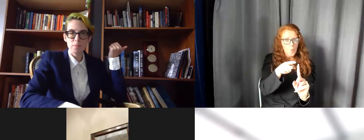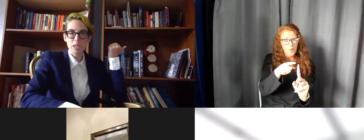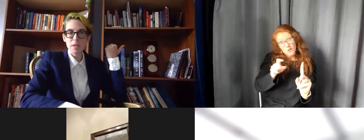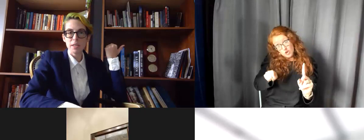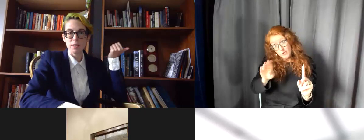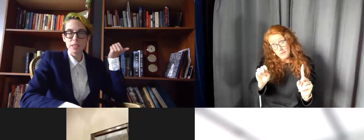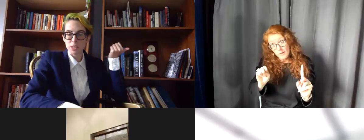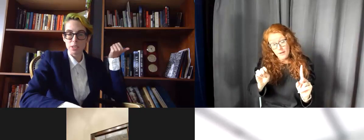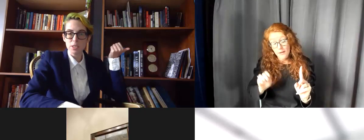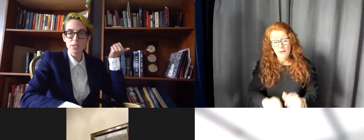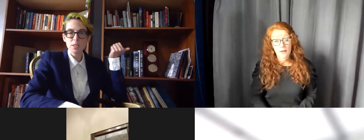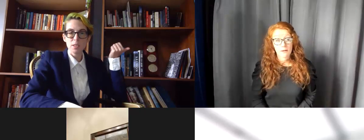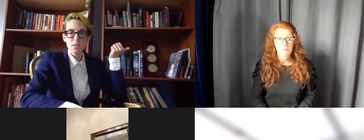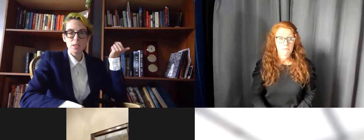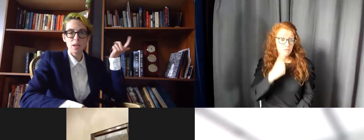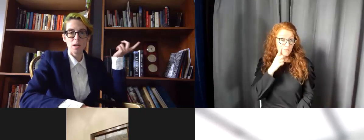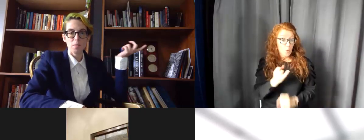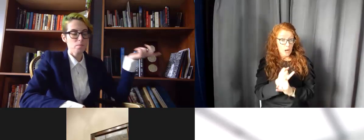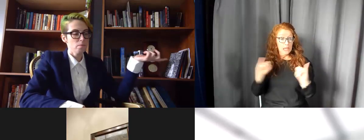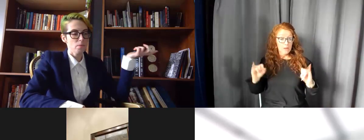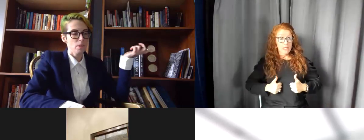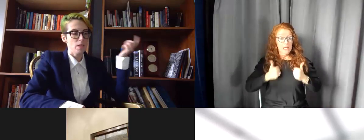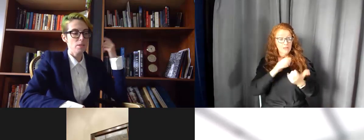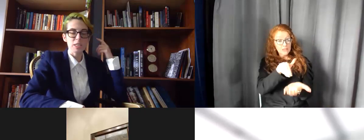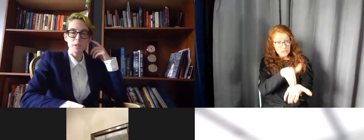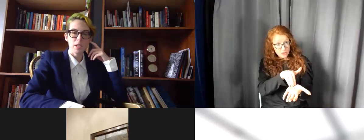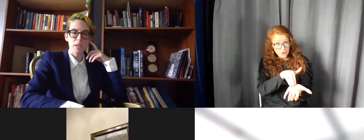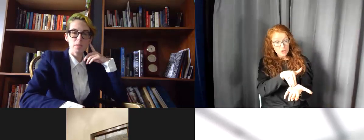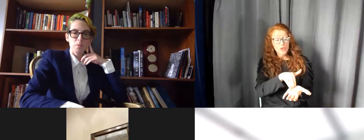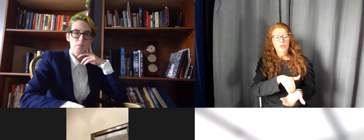Farrah Garland: independent living centers Farrah Garland: and disability